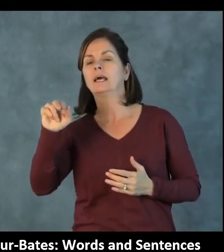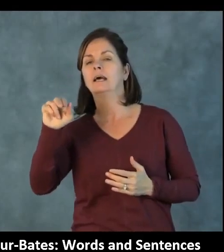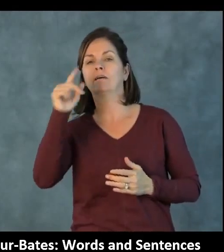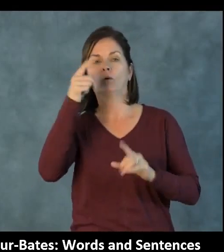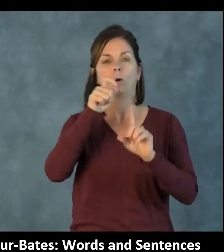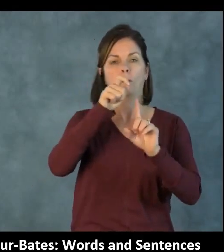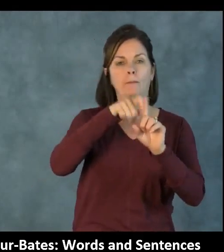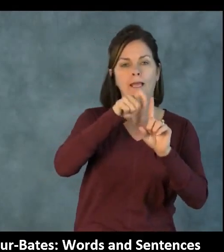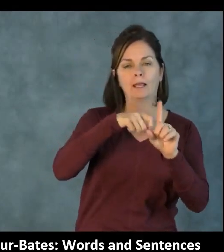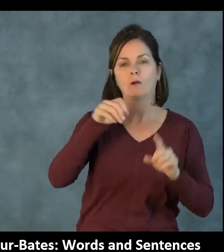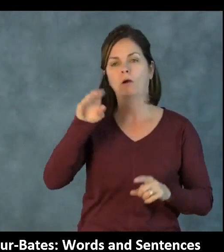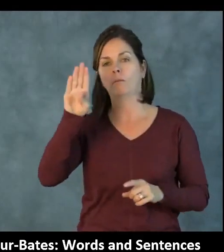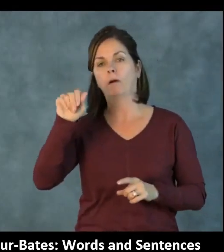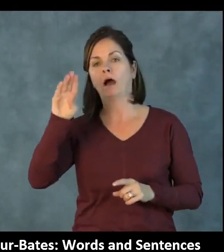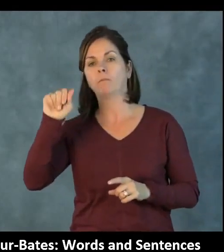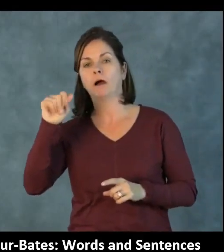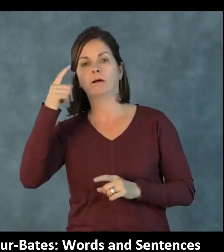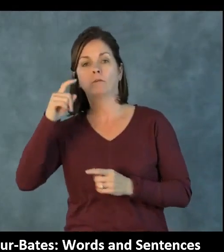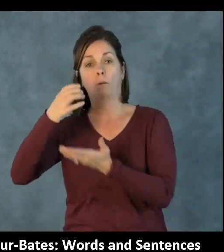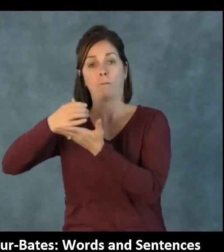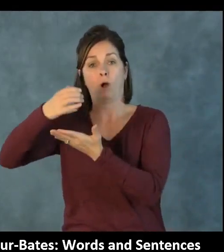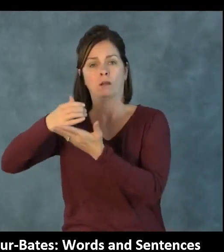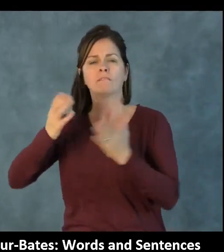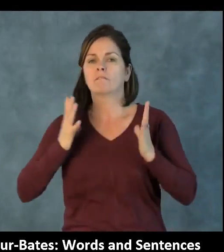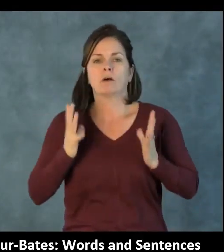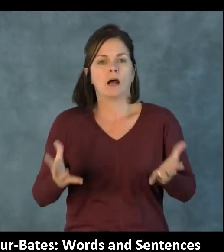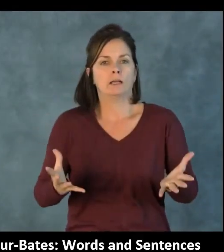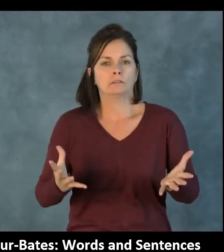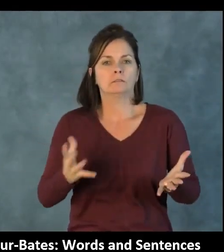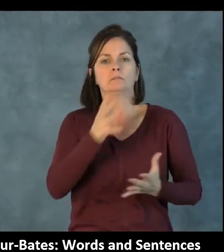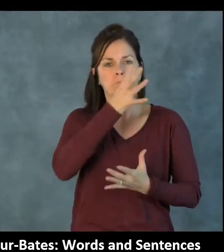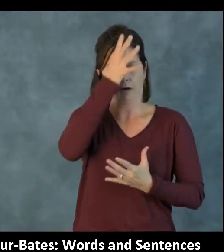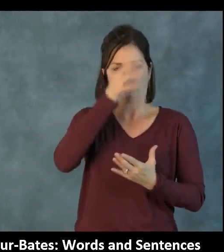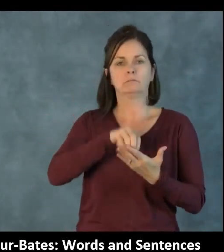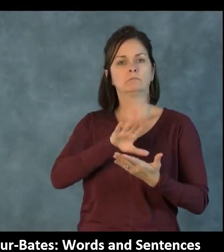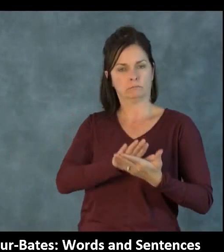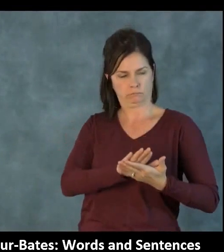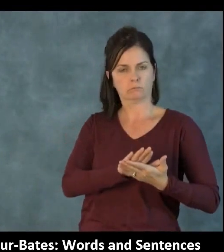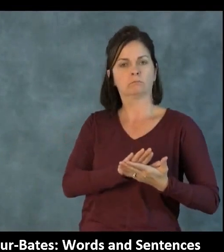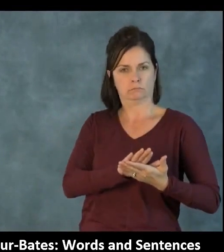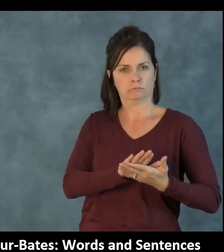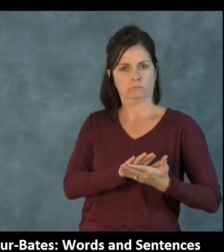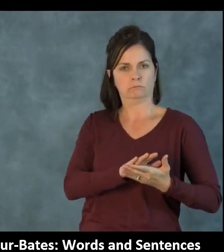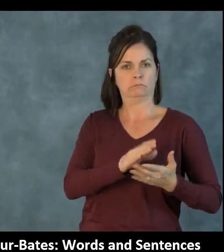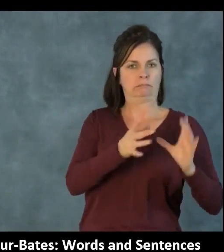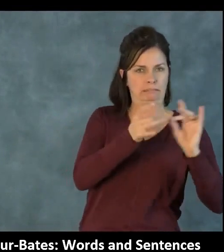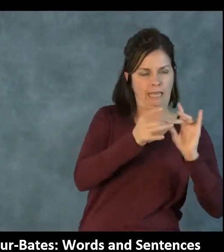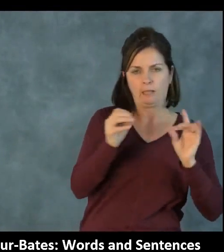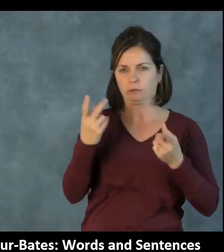or "Baba" for bottle, that's fine, they should go ahead and mark the word, as long as